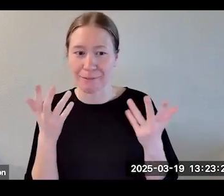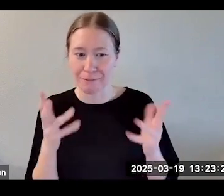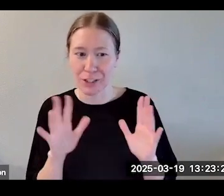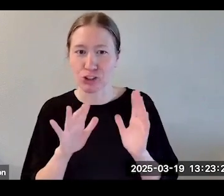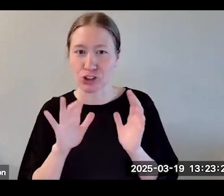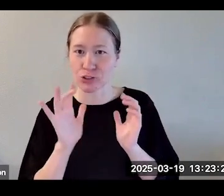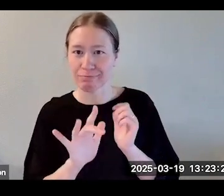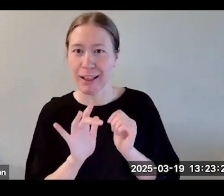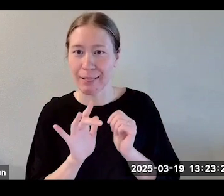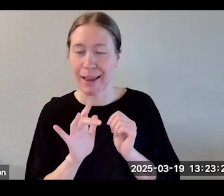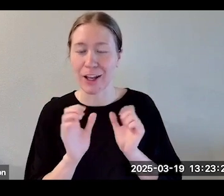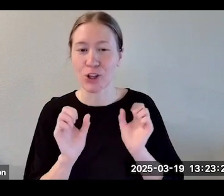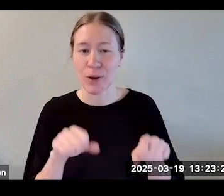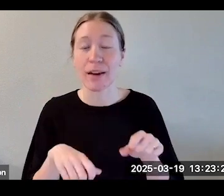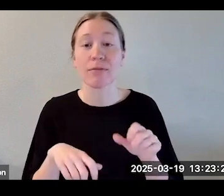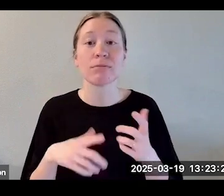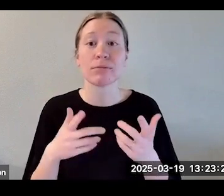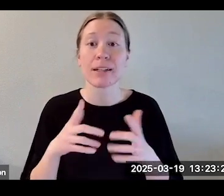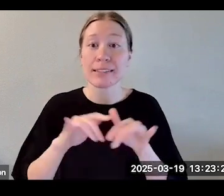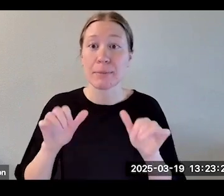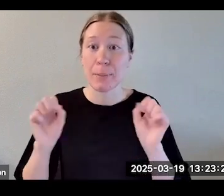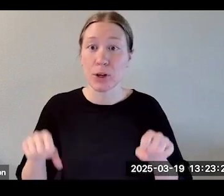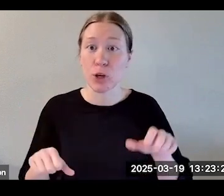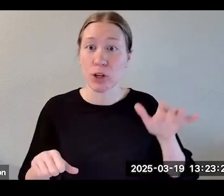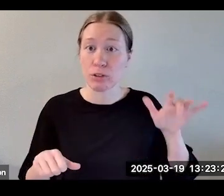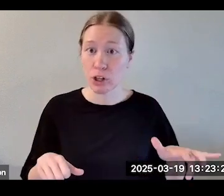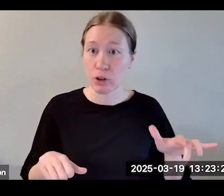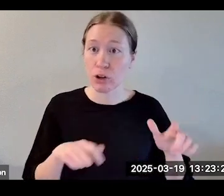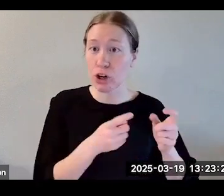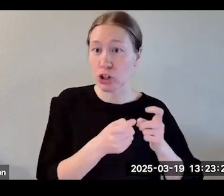You can also use Control + Alt and Y in order to access that.